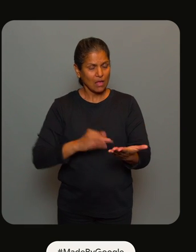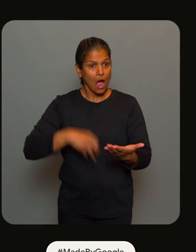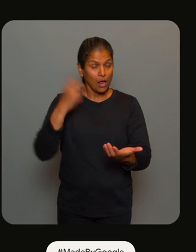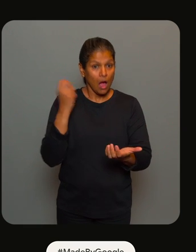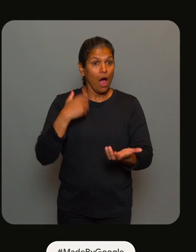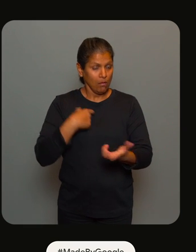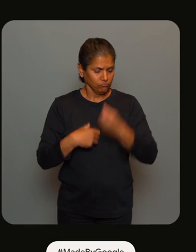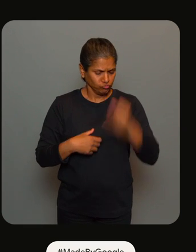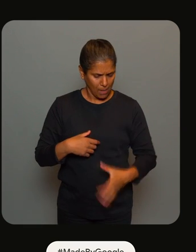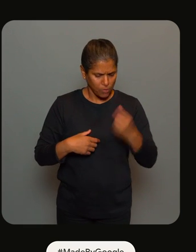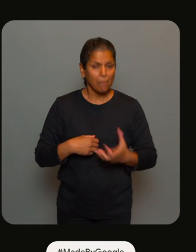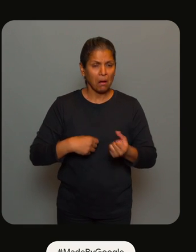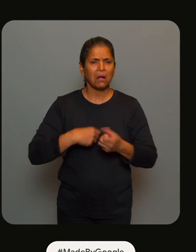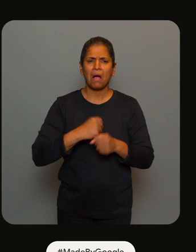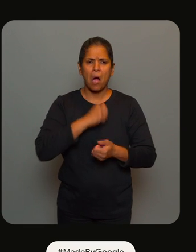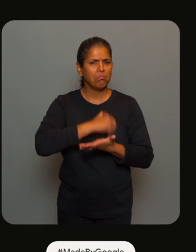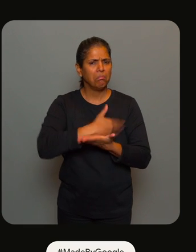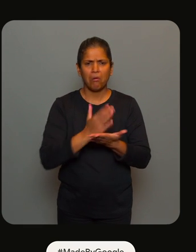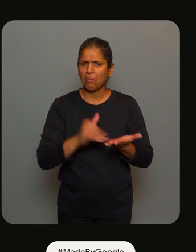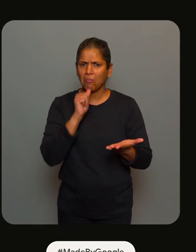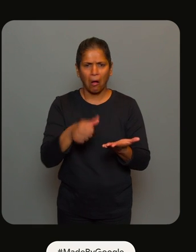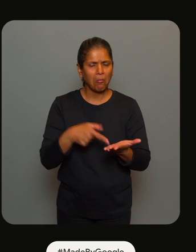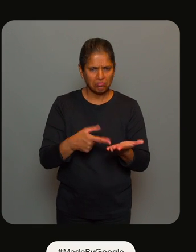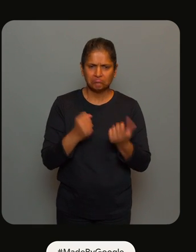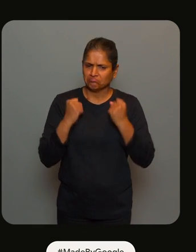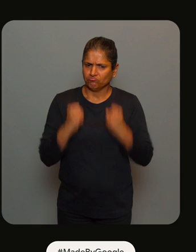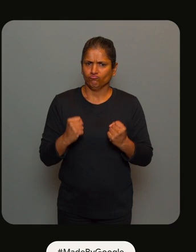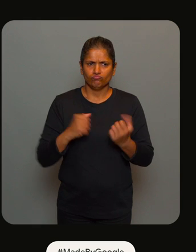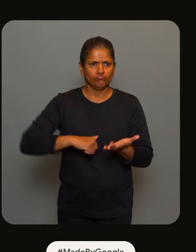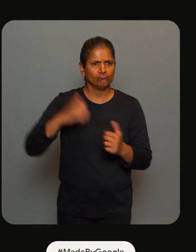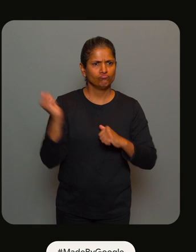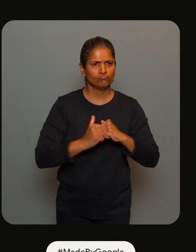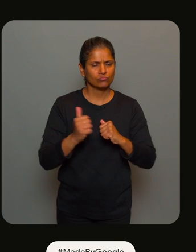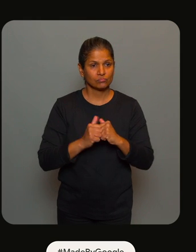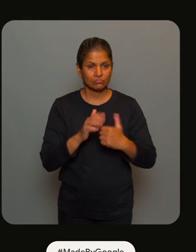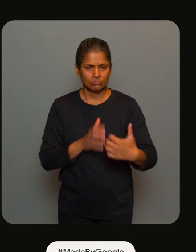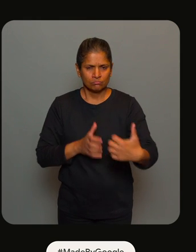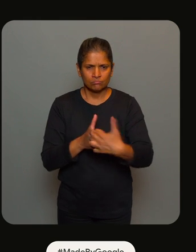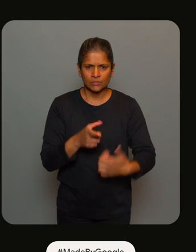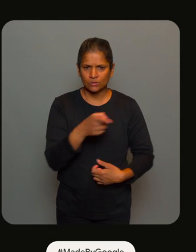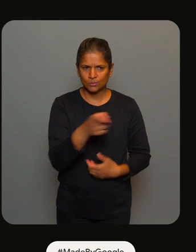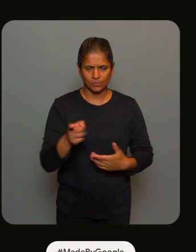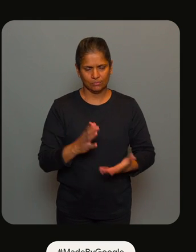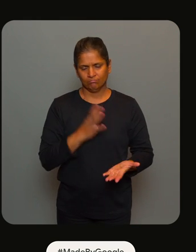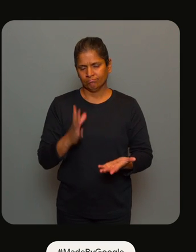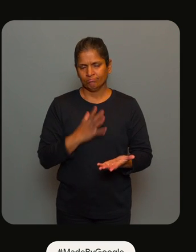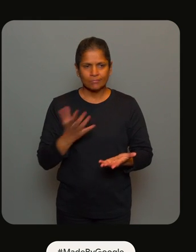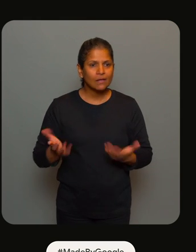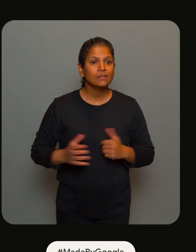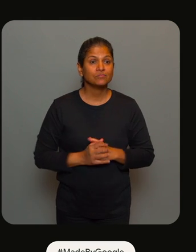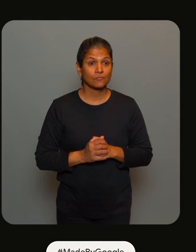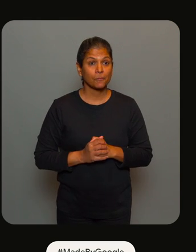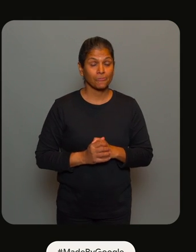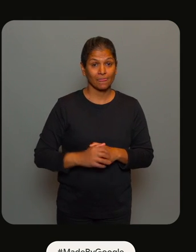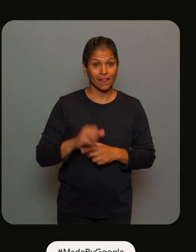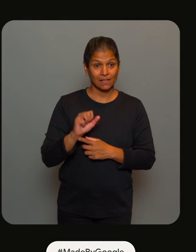The metals and colors pair elegantly together, and they’re designed to work with the software, too, for this complete holistic